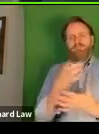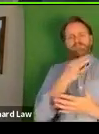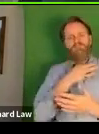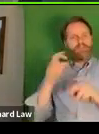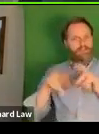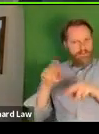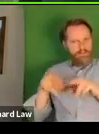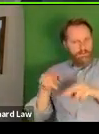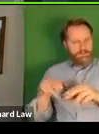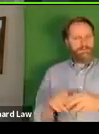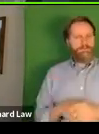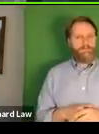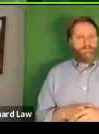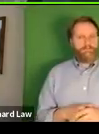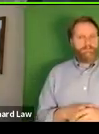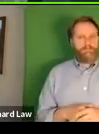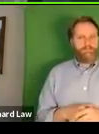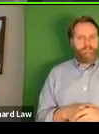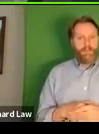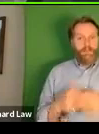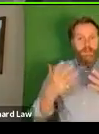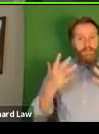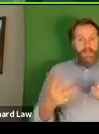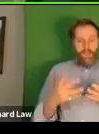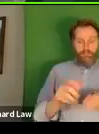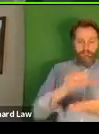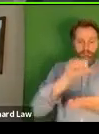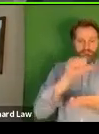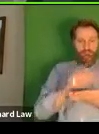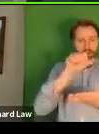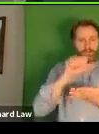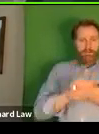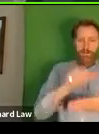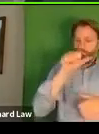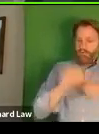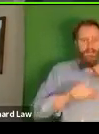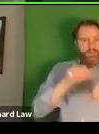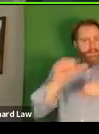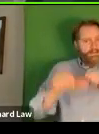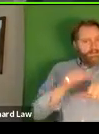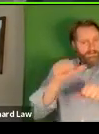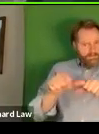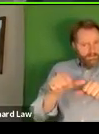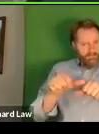correct processes in place but as I said ultimately if people feel members